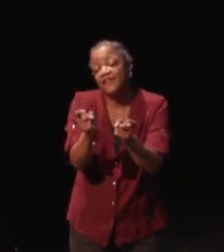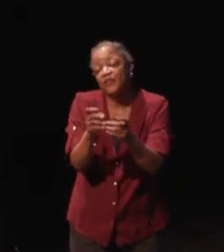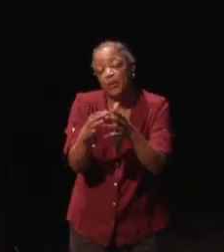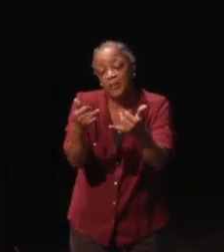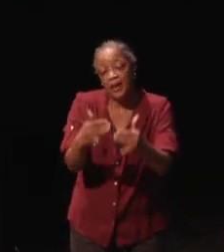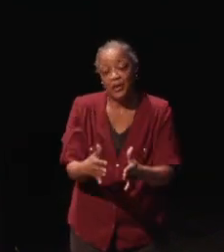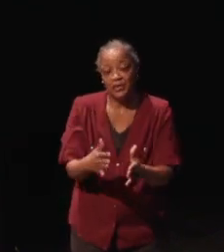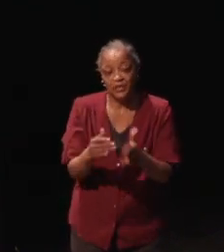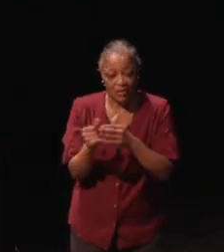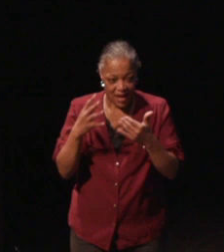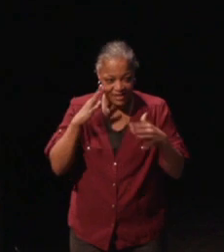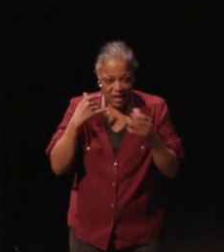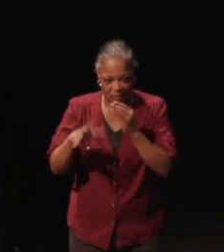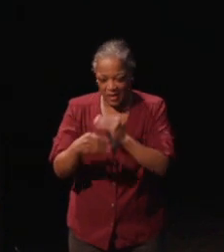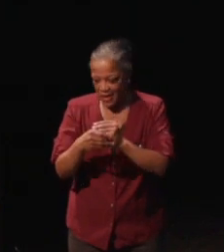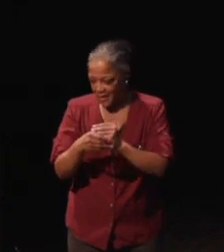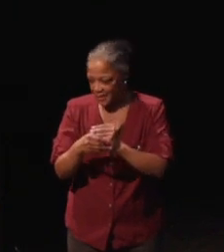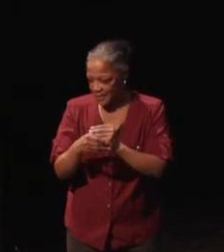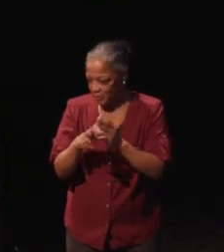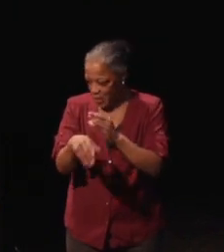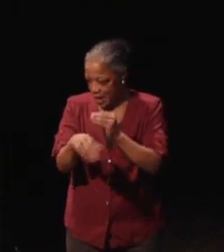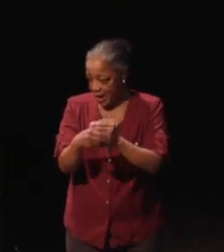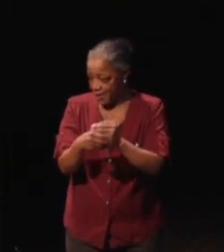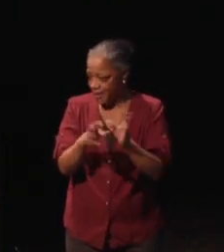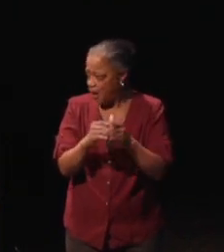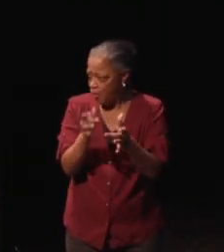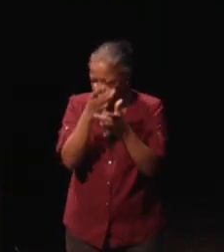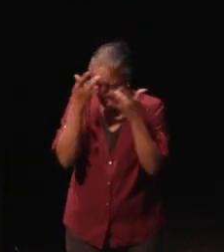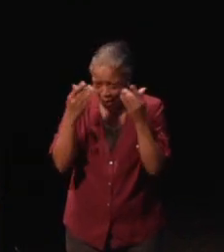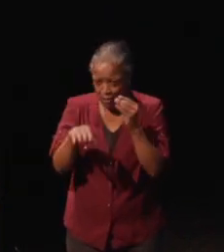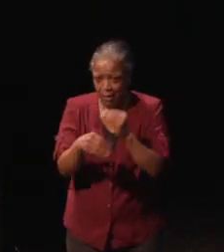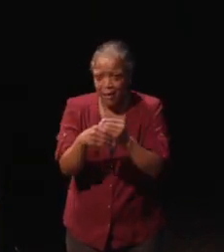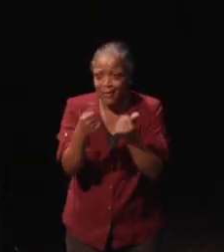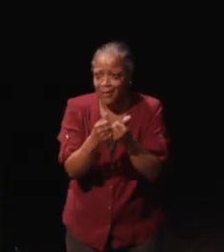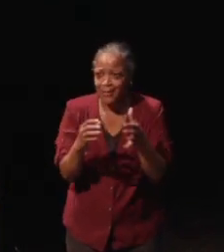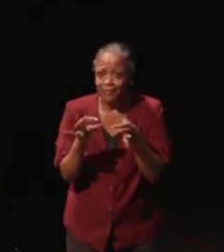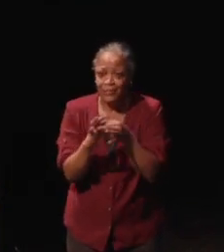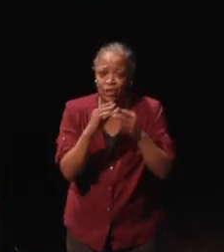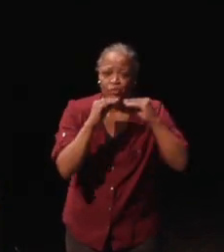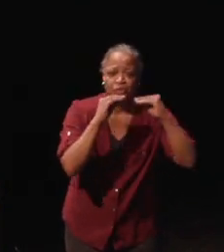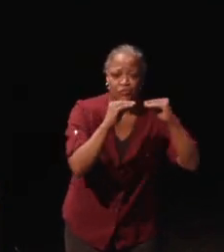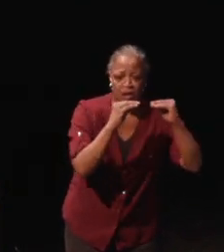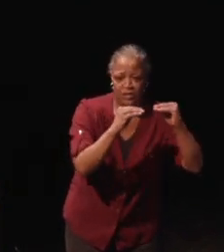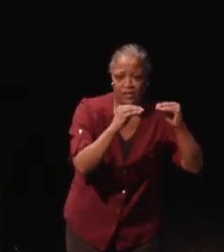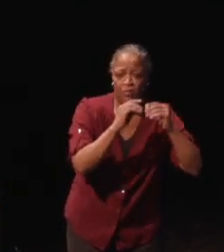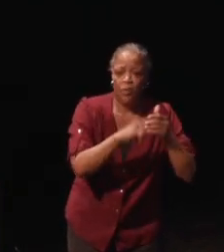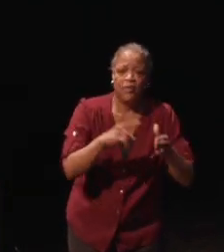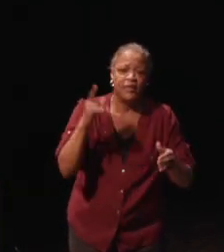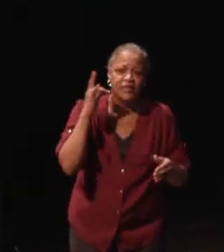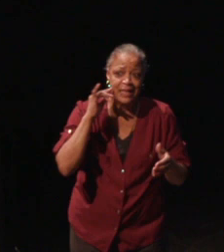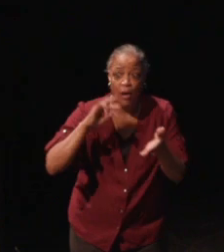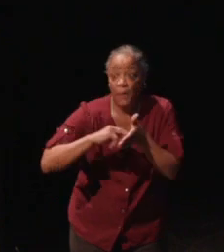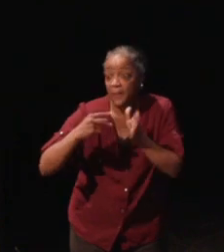So, we added that in and I forgot to add in anything into the instructions or the sound actually means.